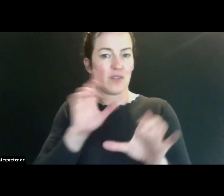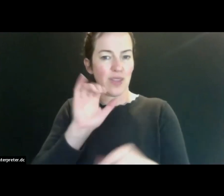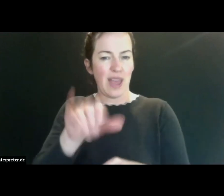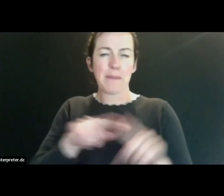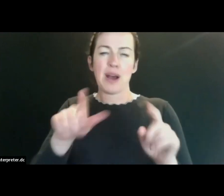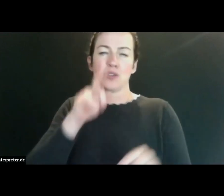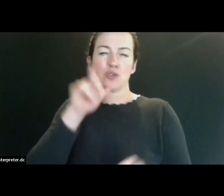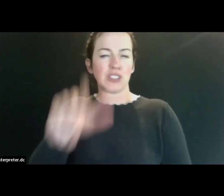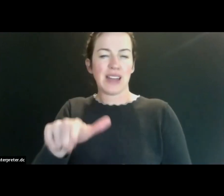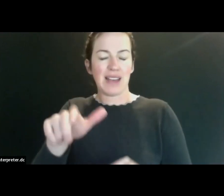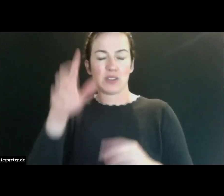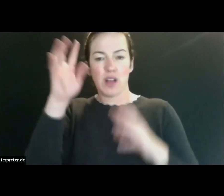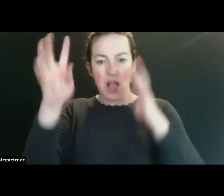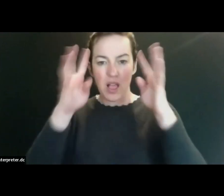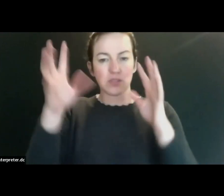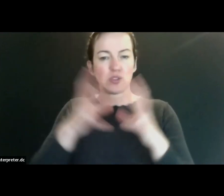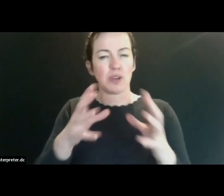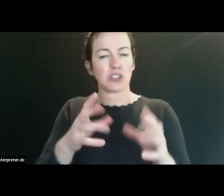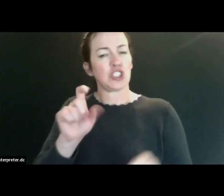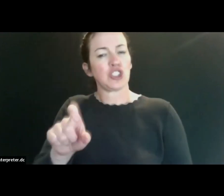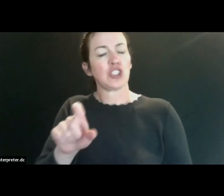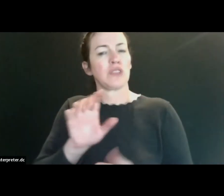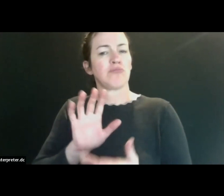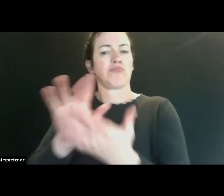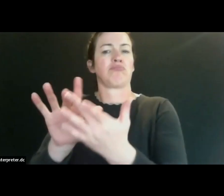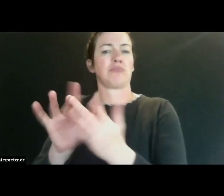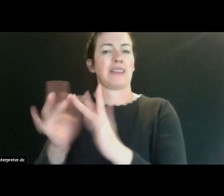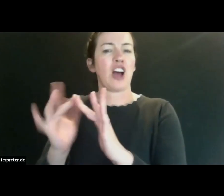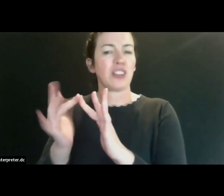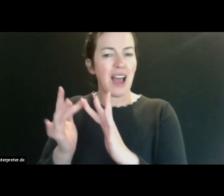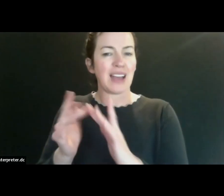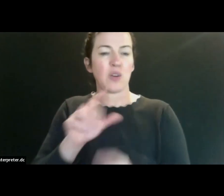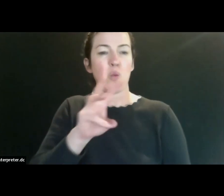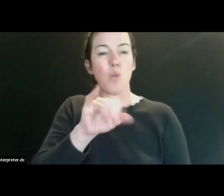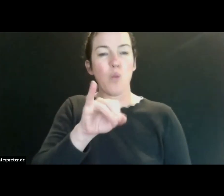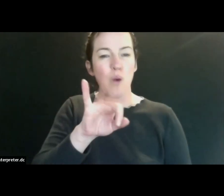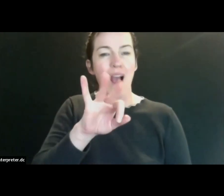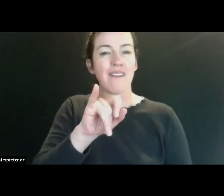to. They shouldn't have to be creative and put wi-fi hotspots on school buses and things